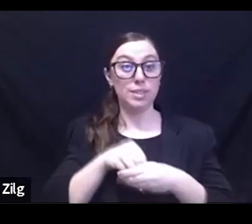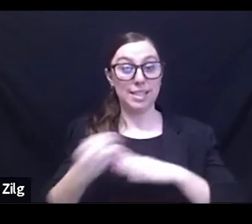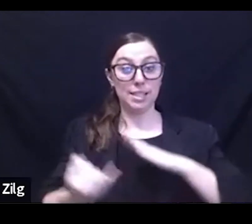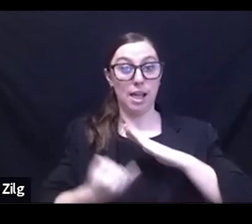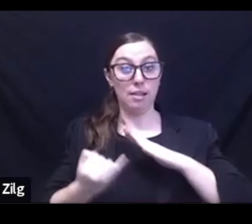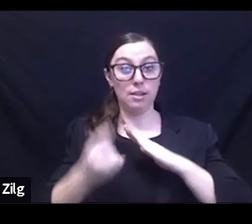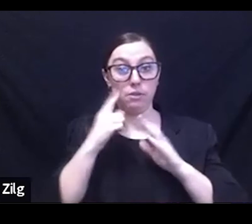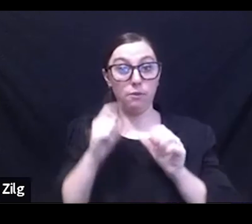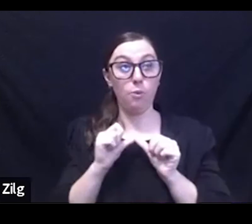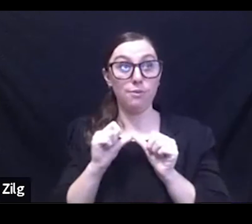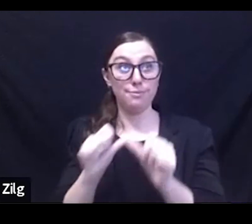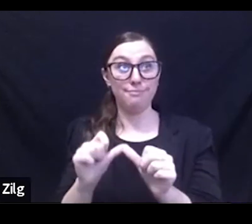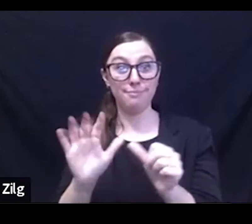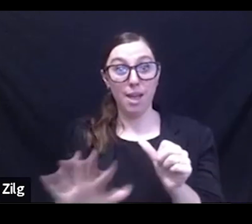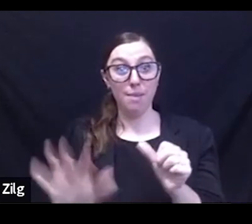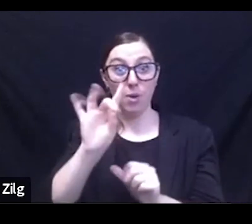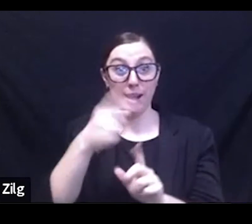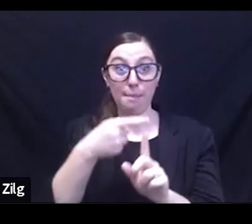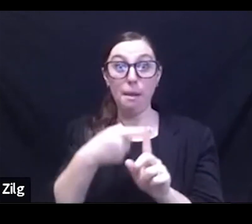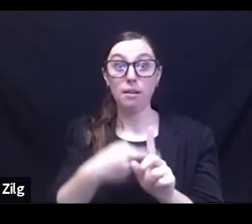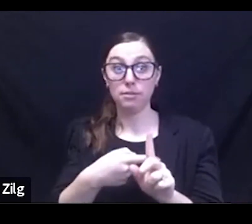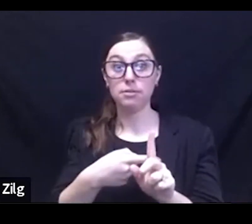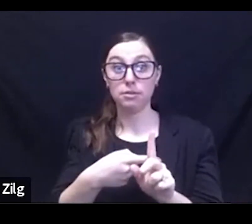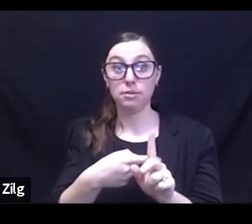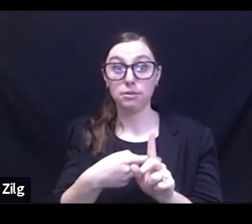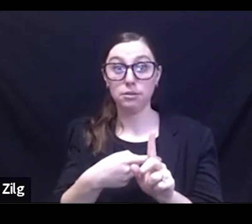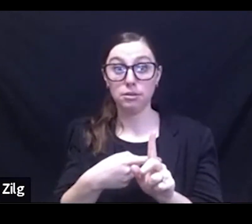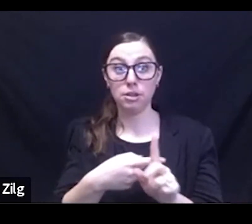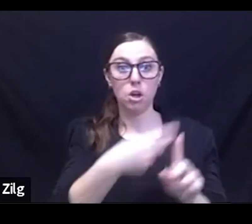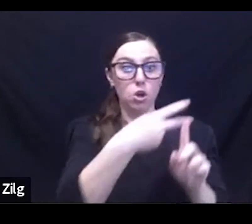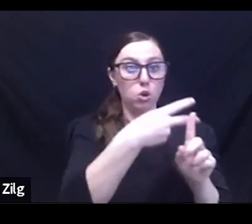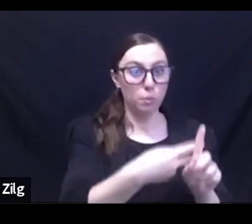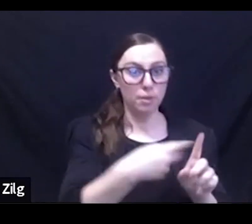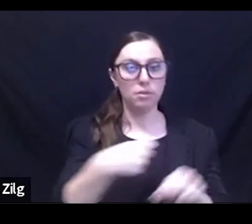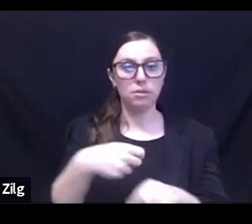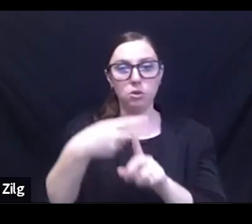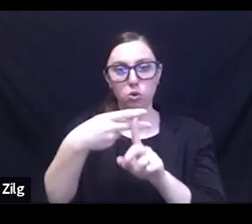confinement for about eight months at a time and were